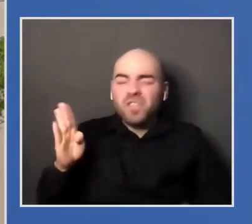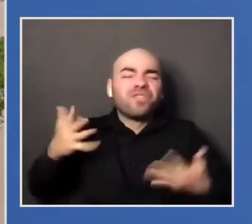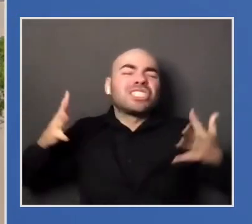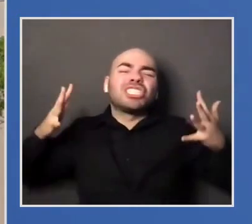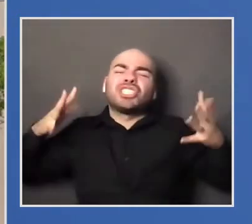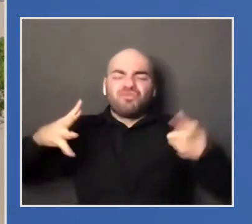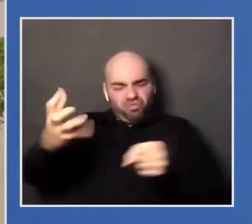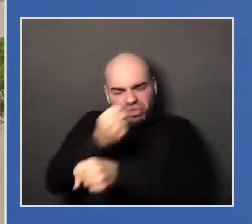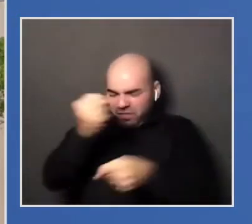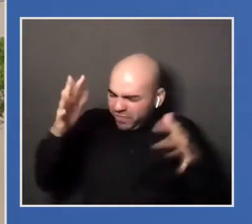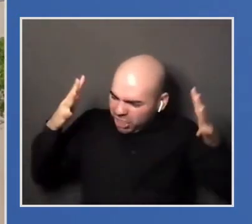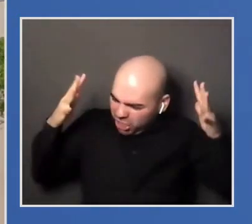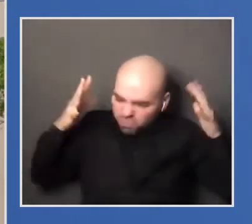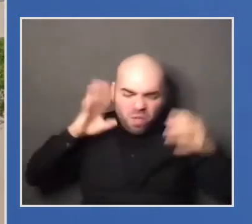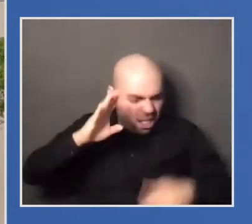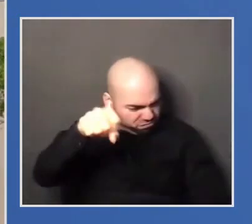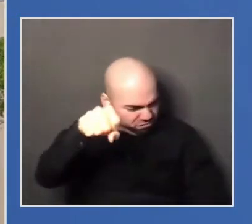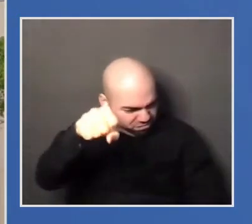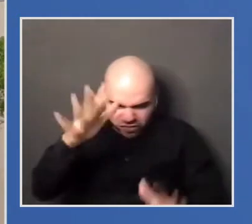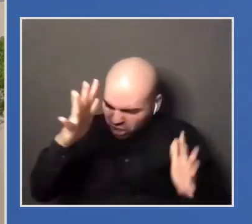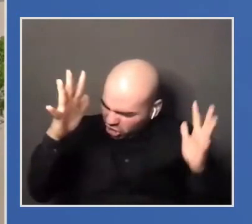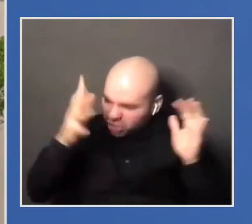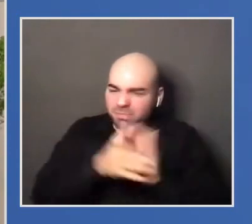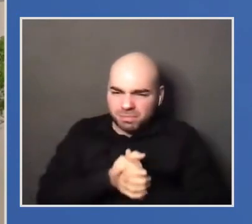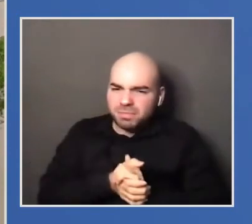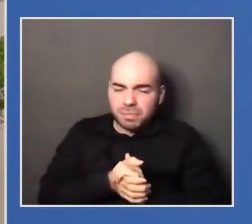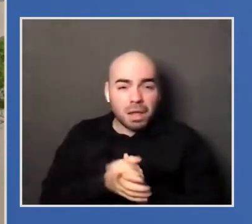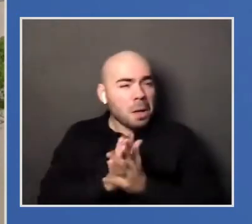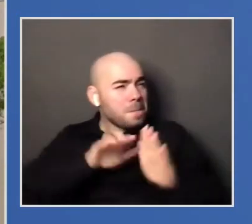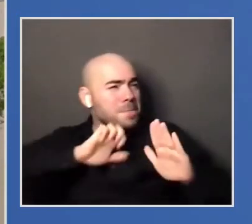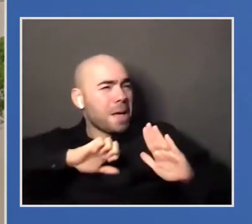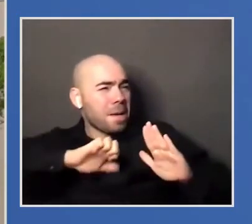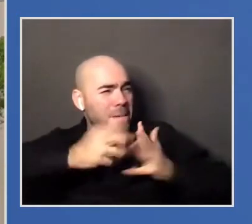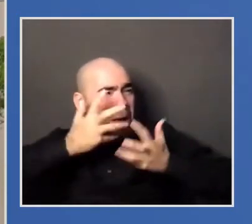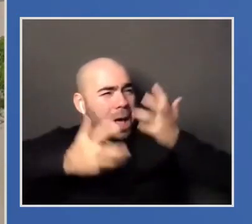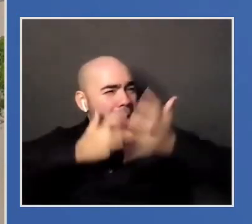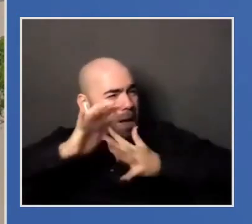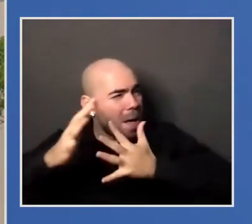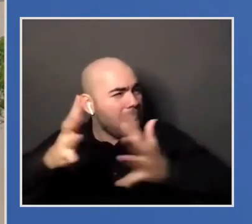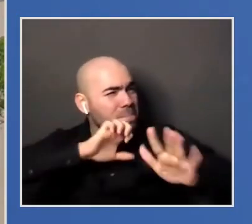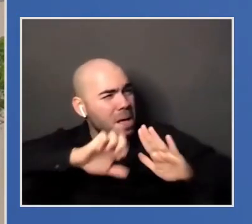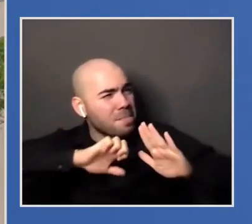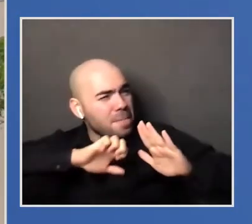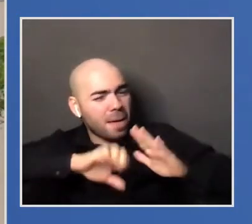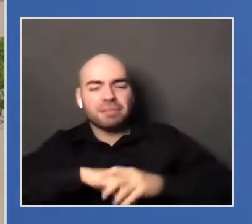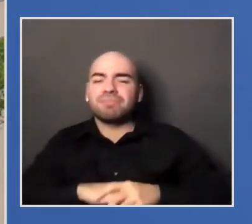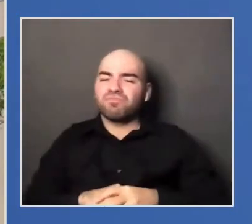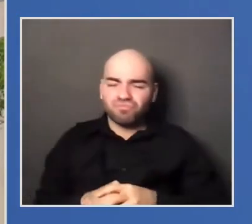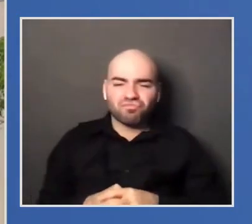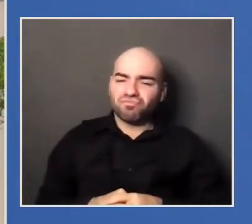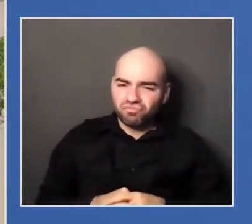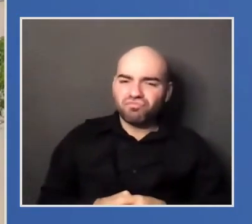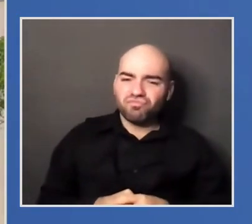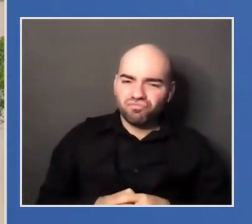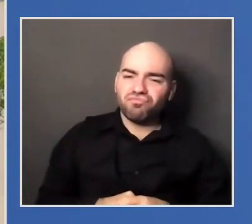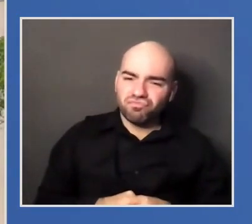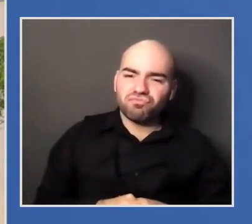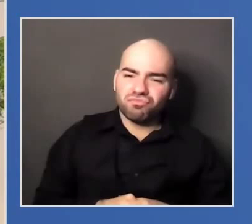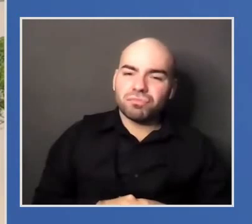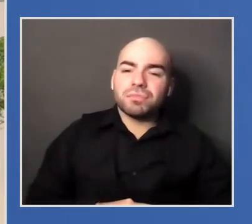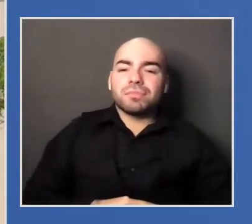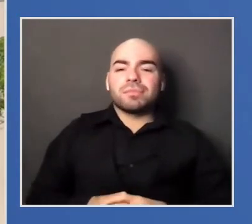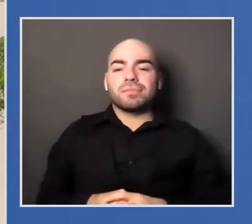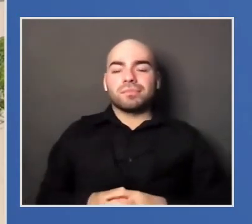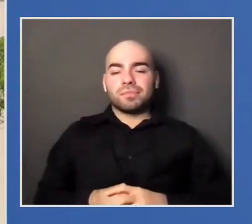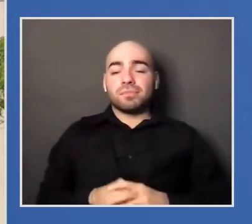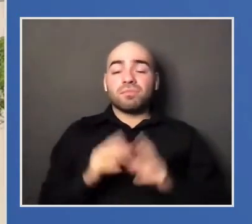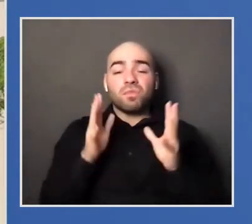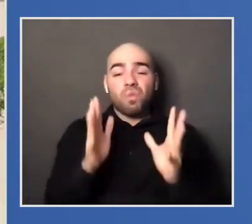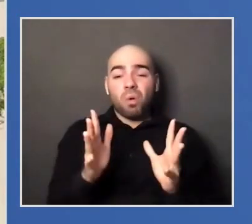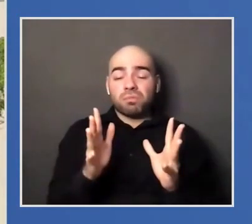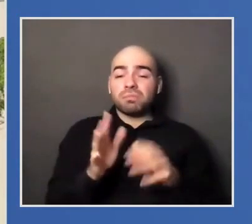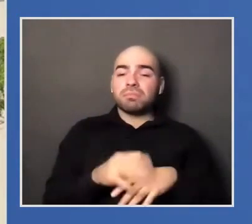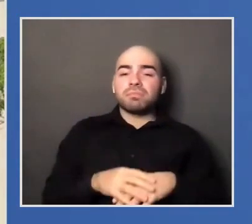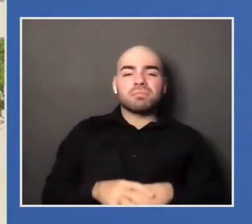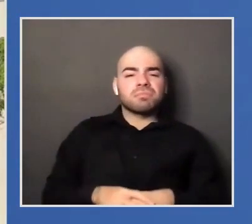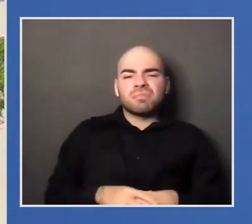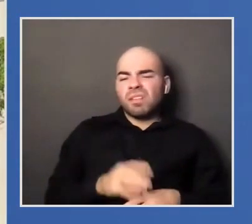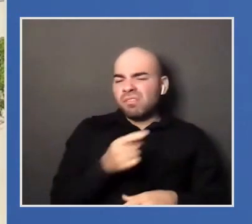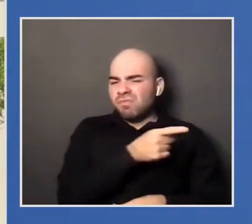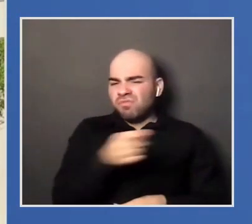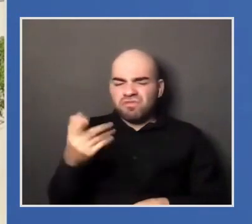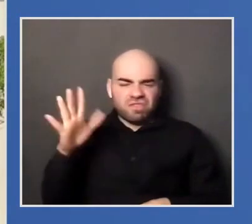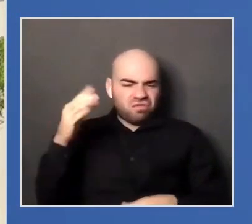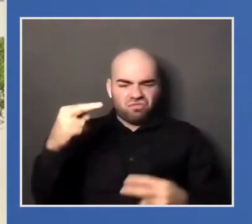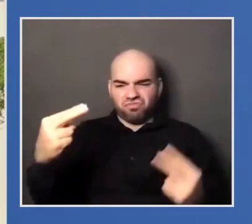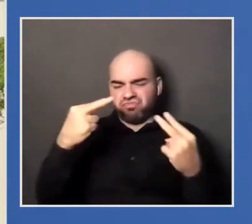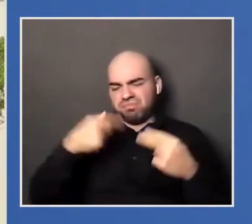ECONOMIC TOLL IS ASTOUNDING.